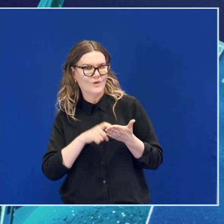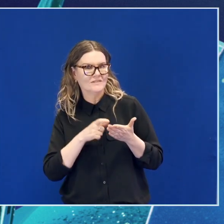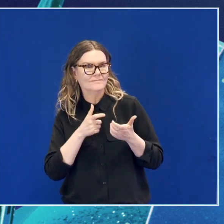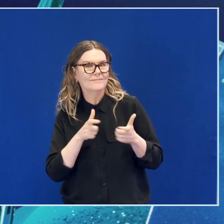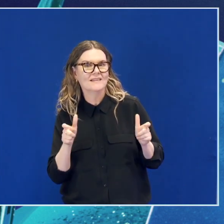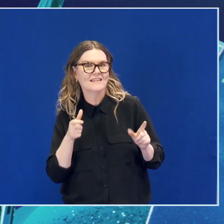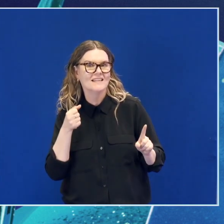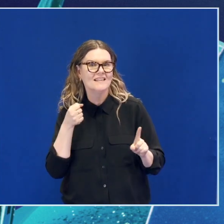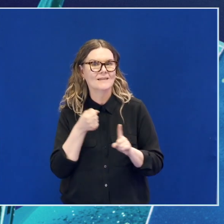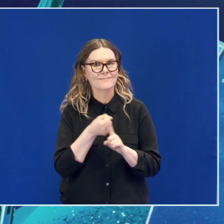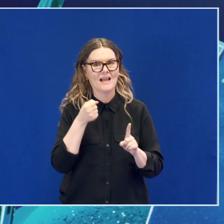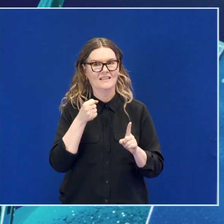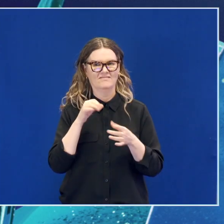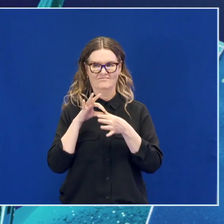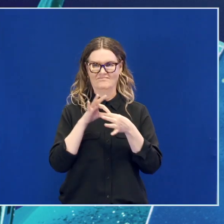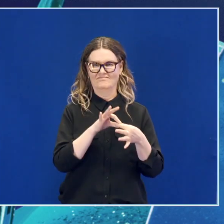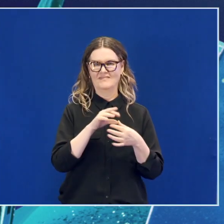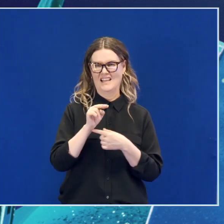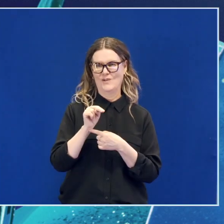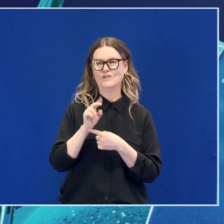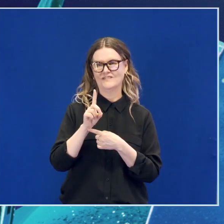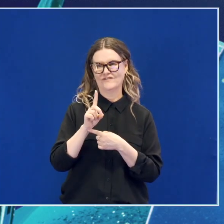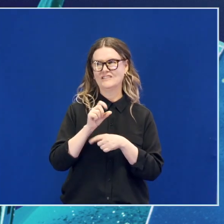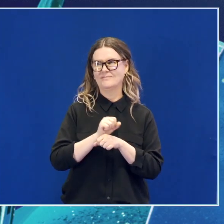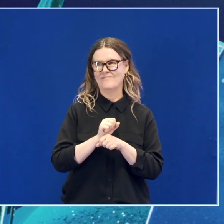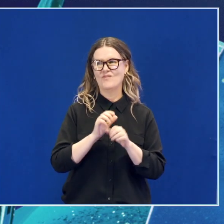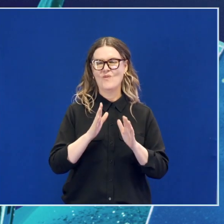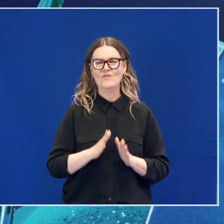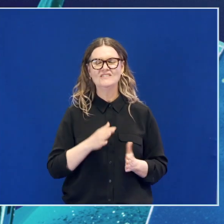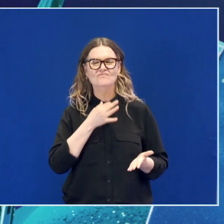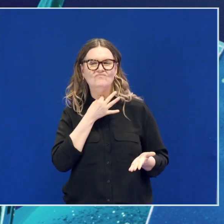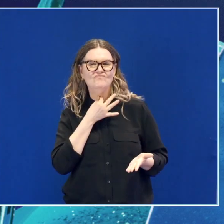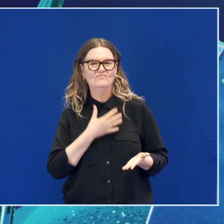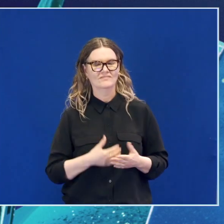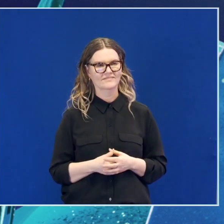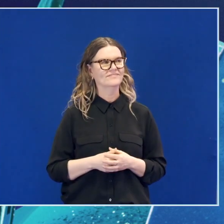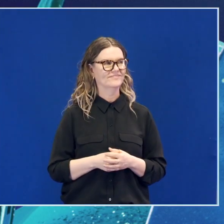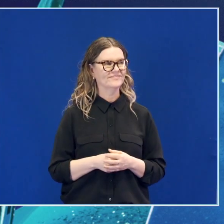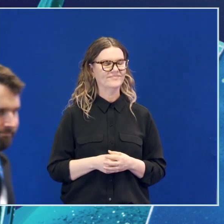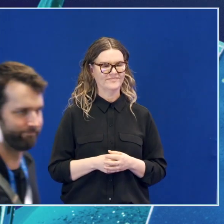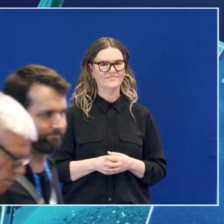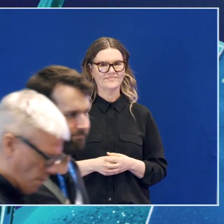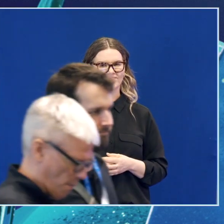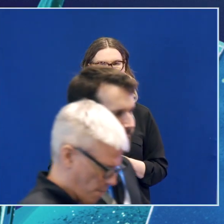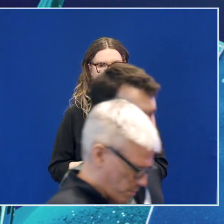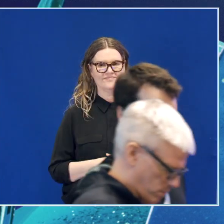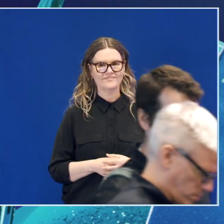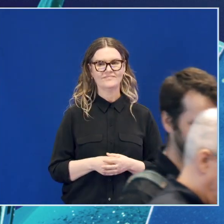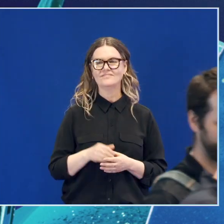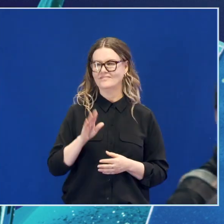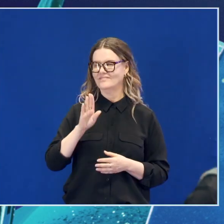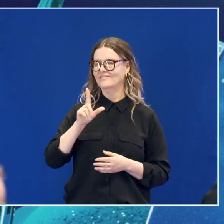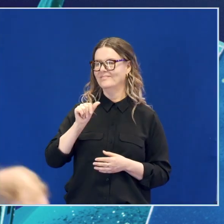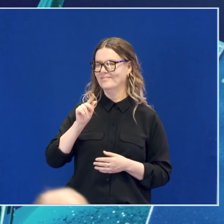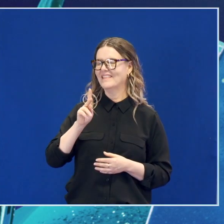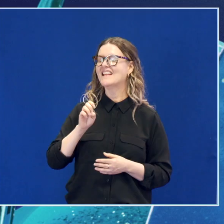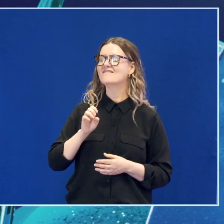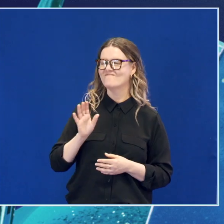So when I first got Copilot, which was several years ago now, the same day I felt